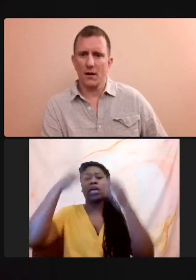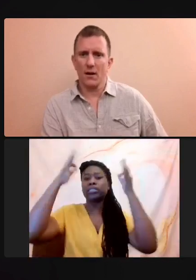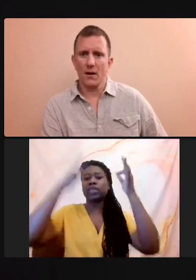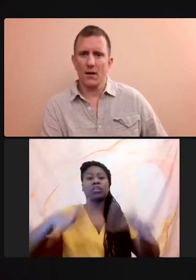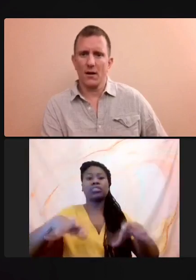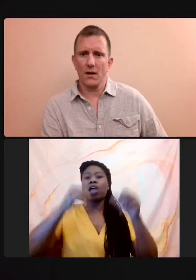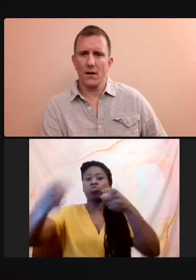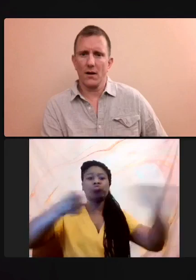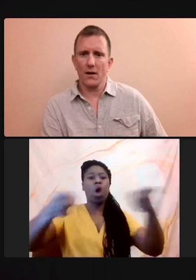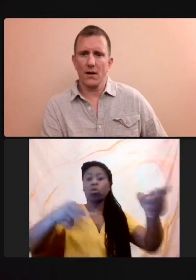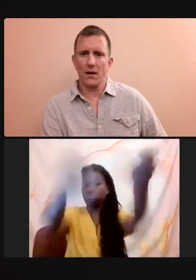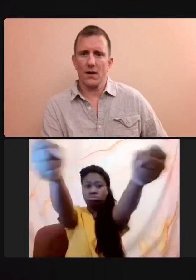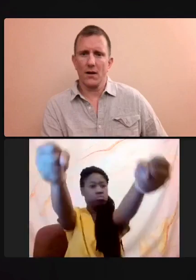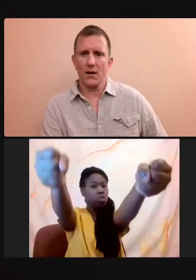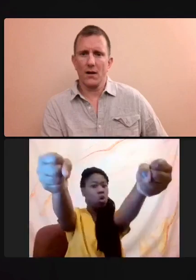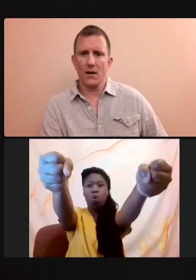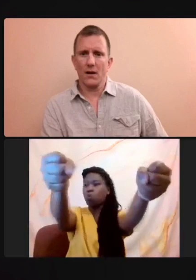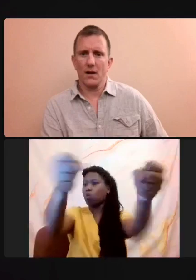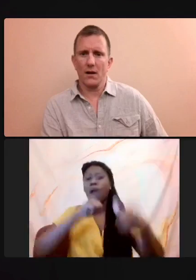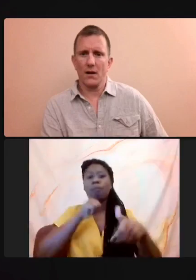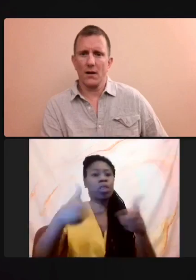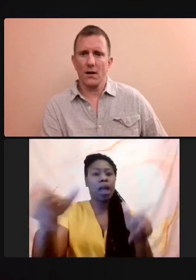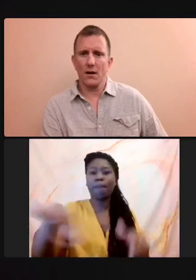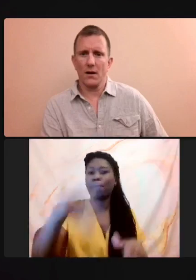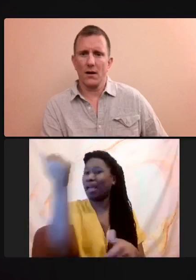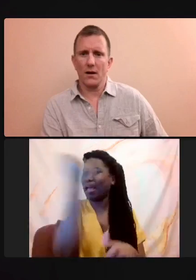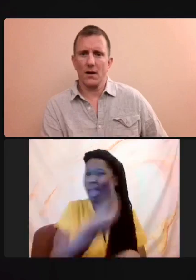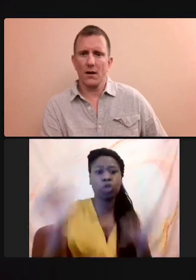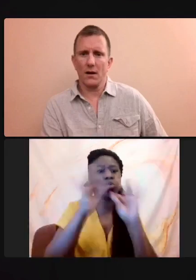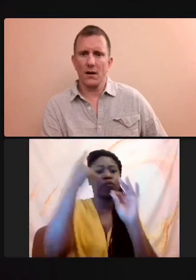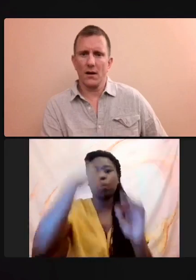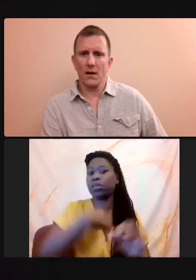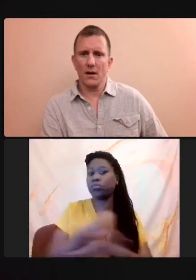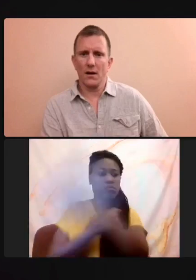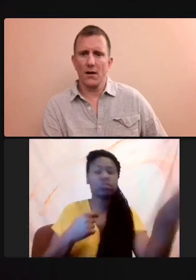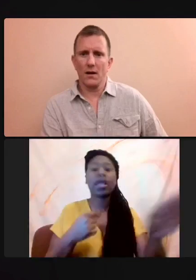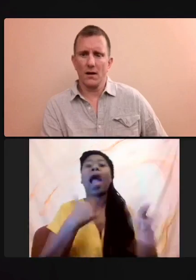will come up to me afterwards like, you know, have you worked with the interpreter before? And they would say,